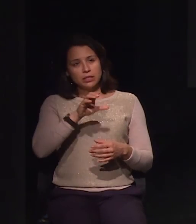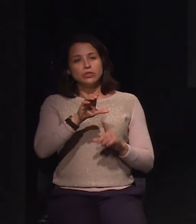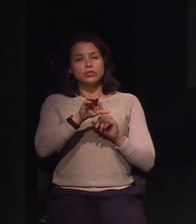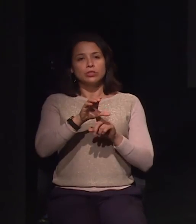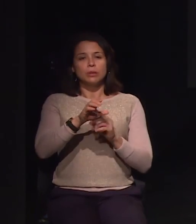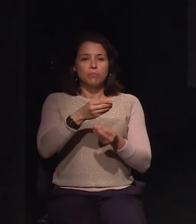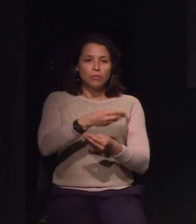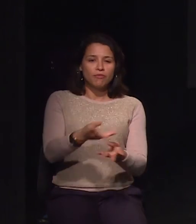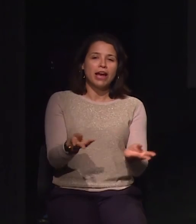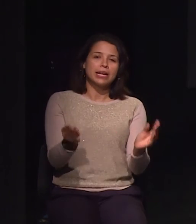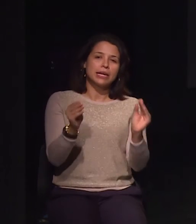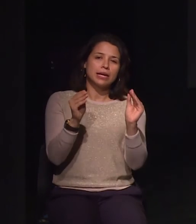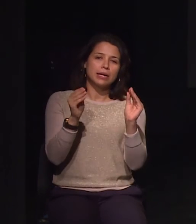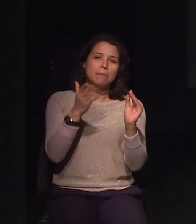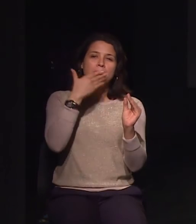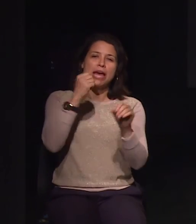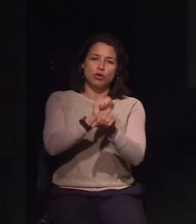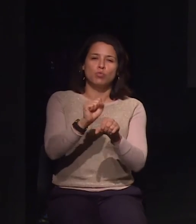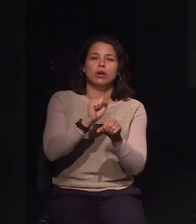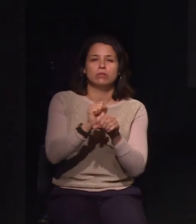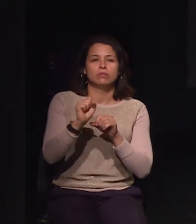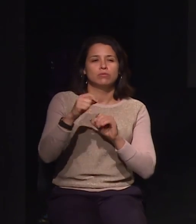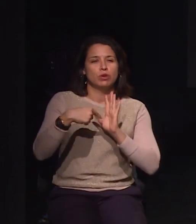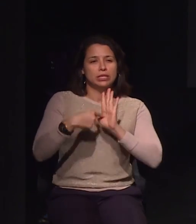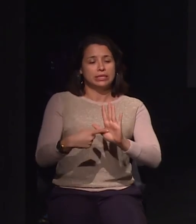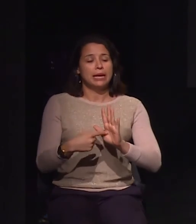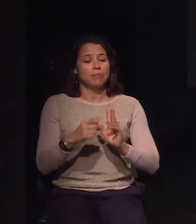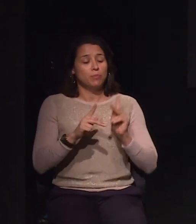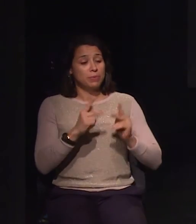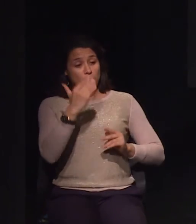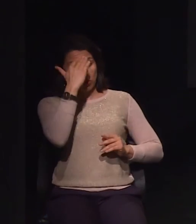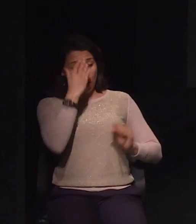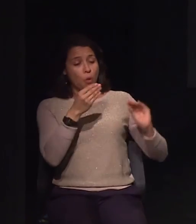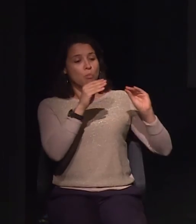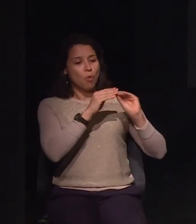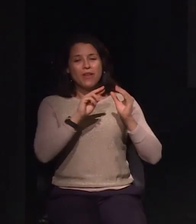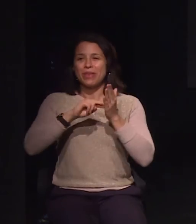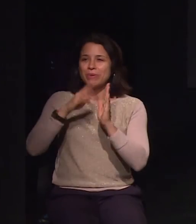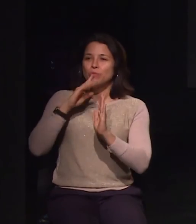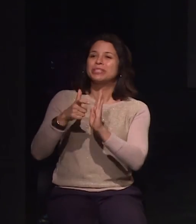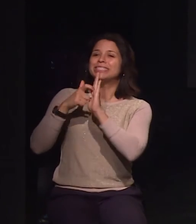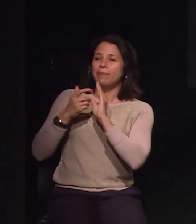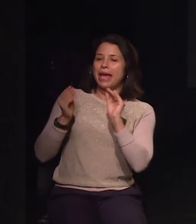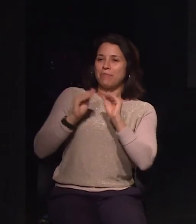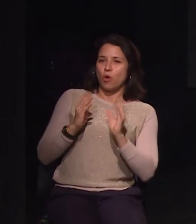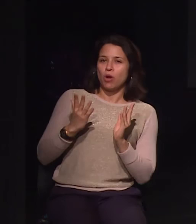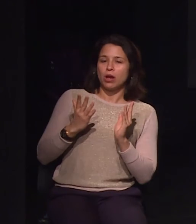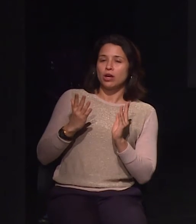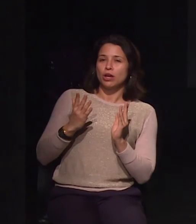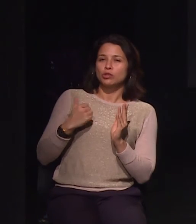I love that idea, and that’s part of our mission, all of us, is to promote better work,